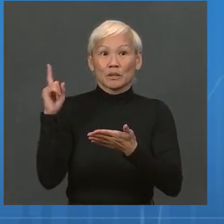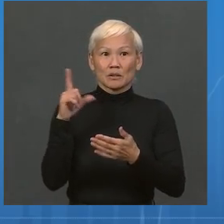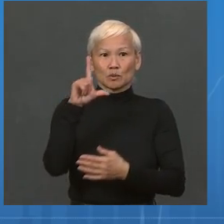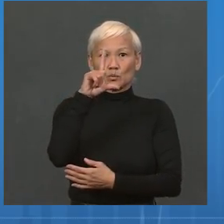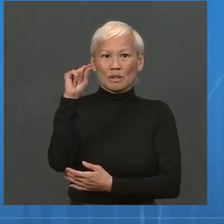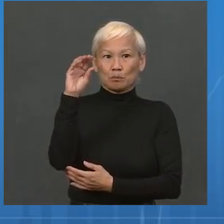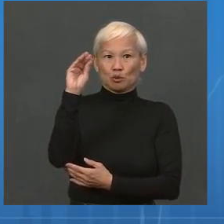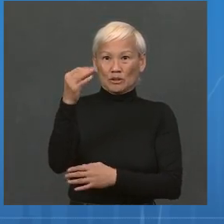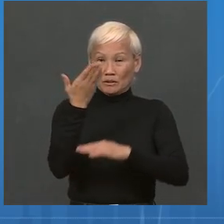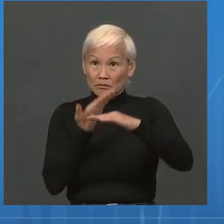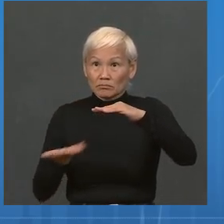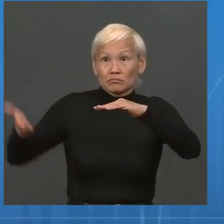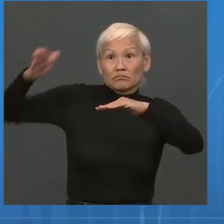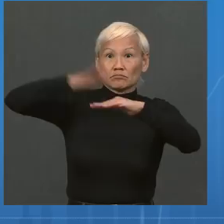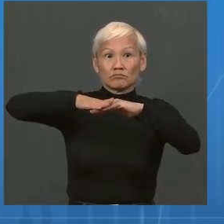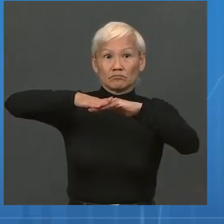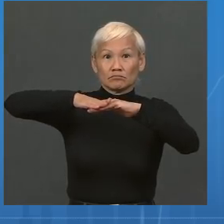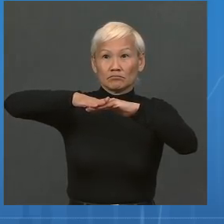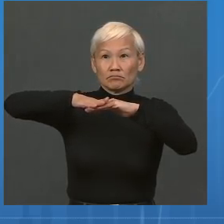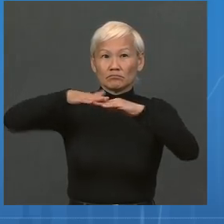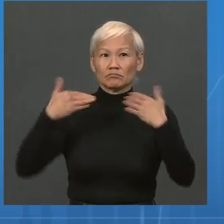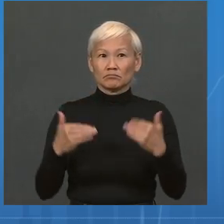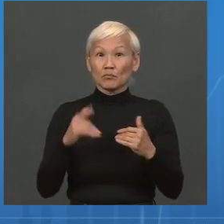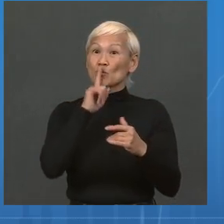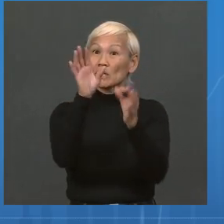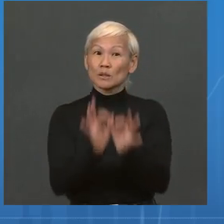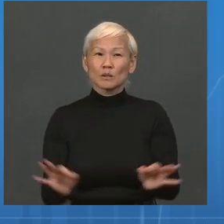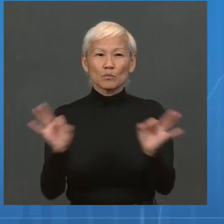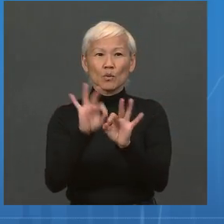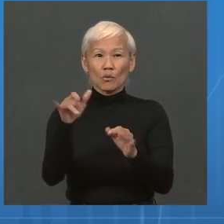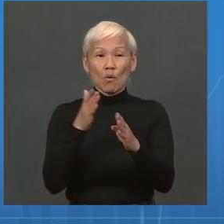Importantly, over 300,000 Americans got their first shot.